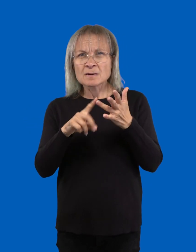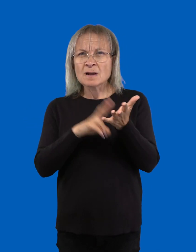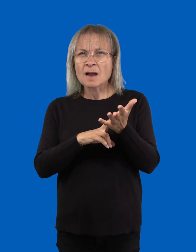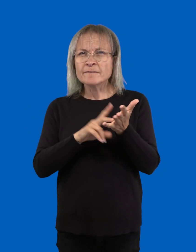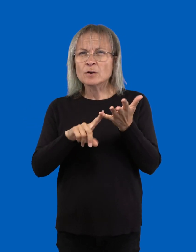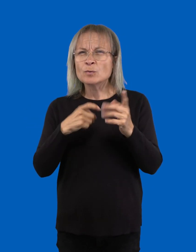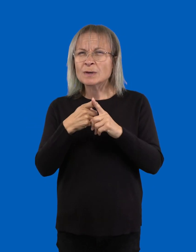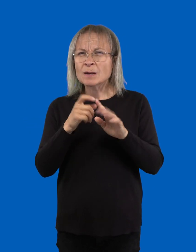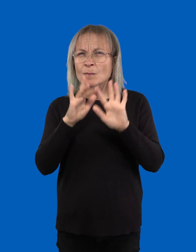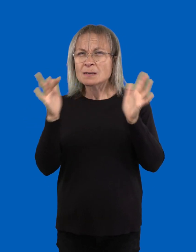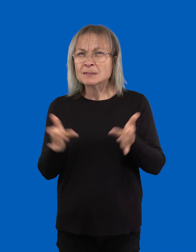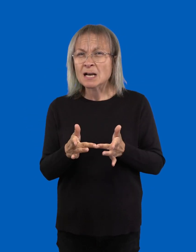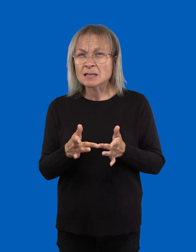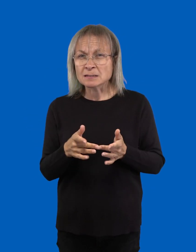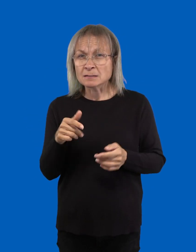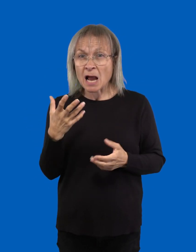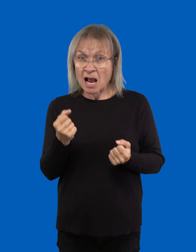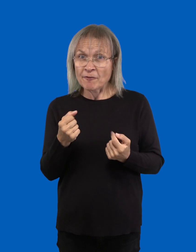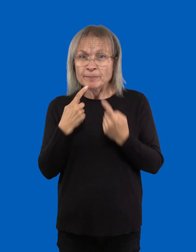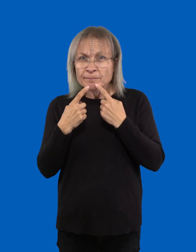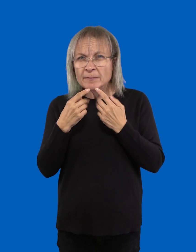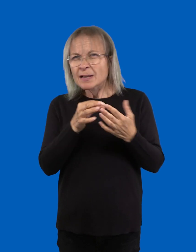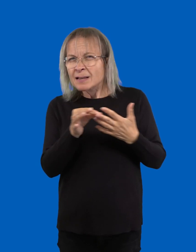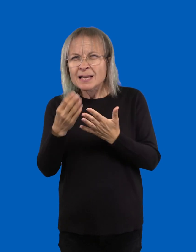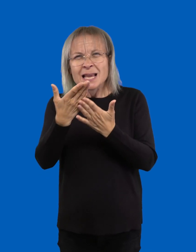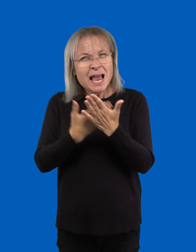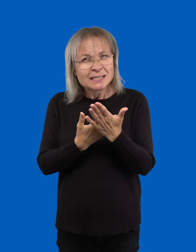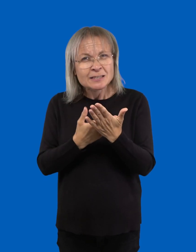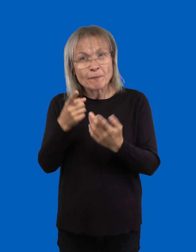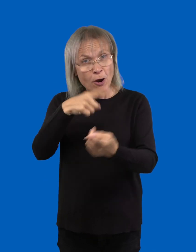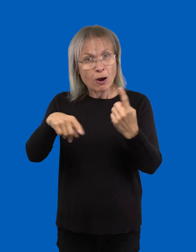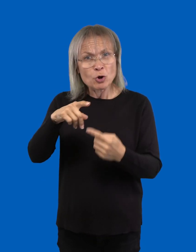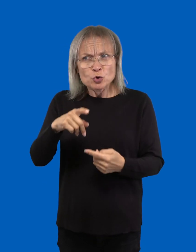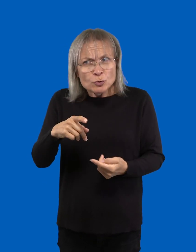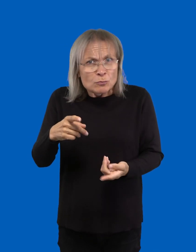You can read our guidance for people who find it difficult to attend on the GOV.UK website.